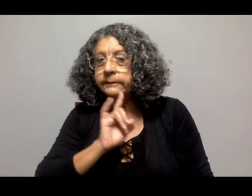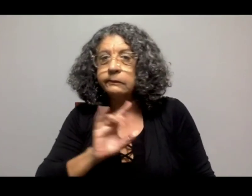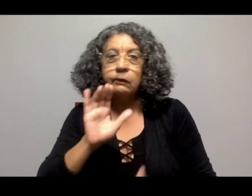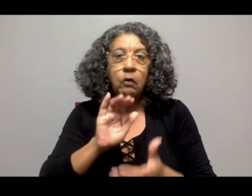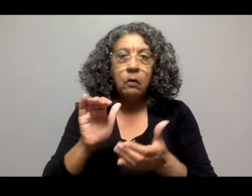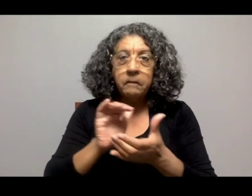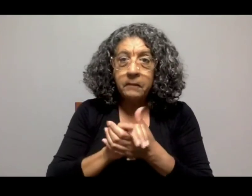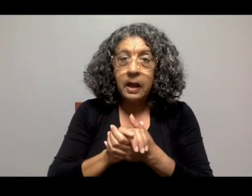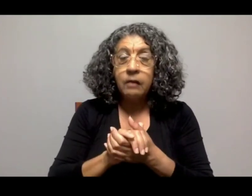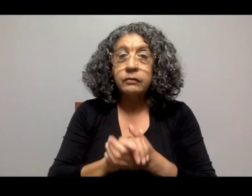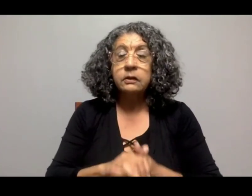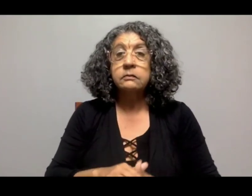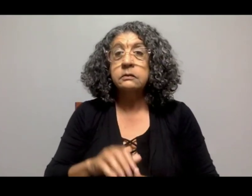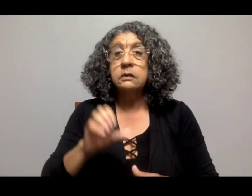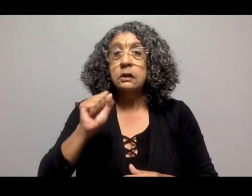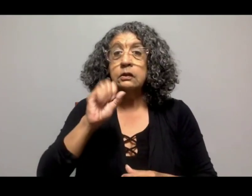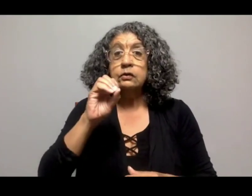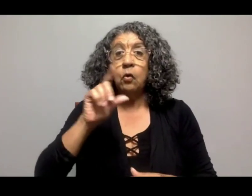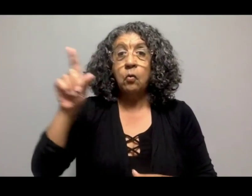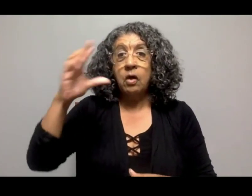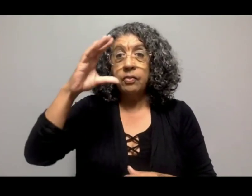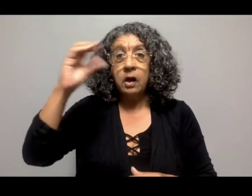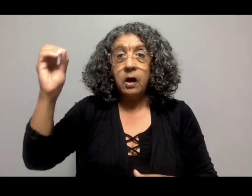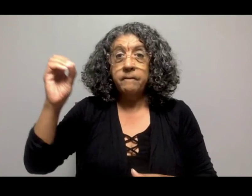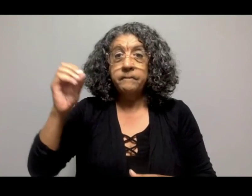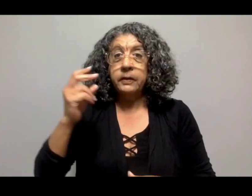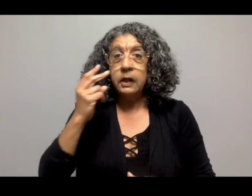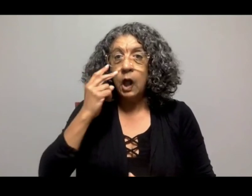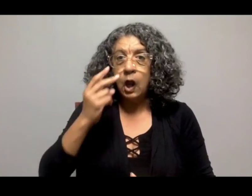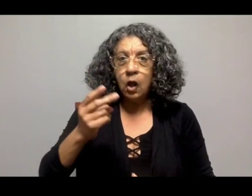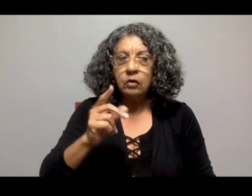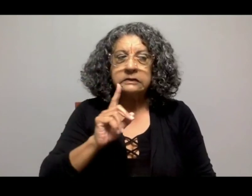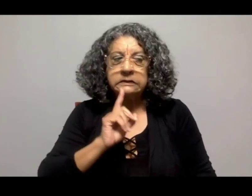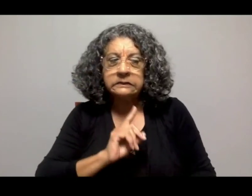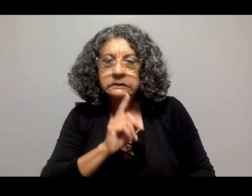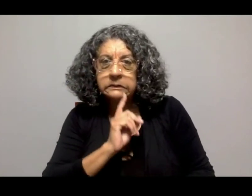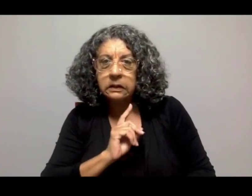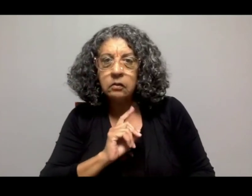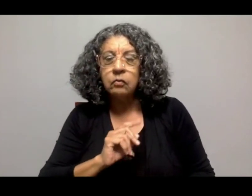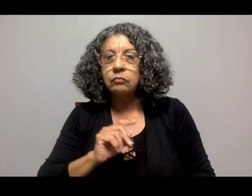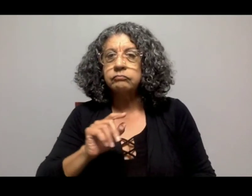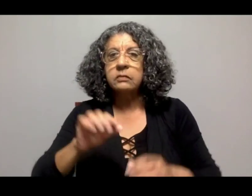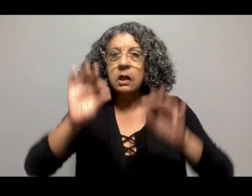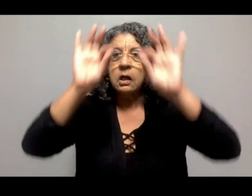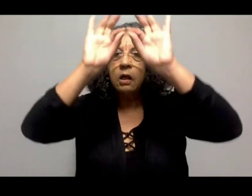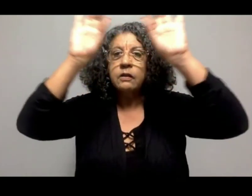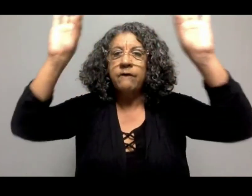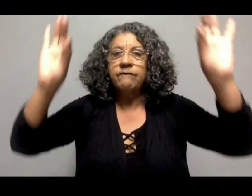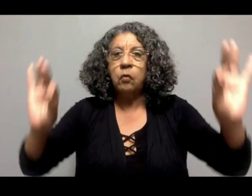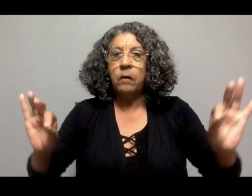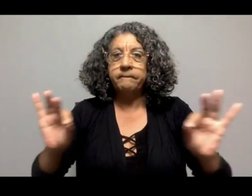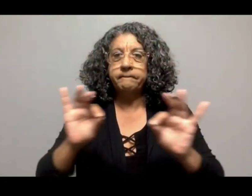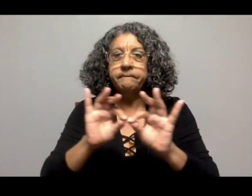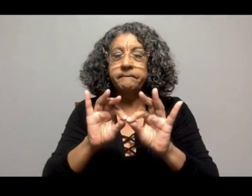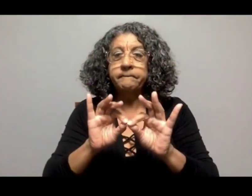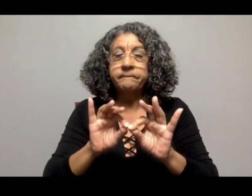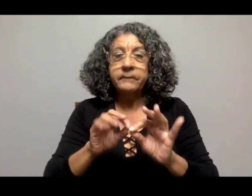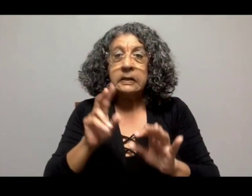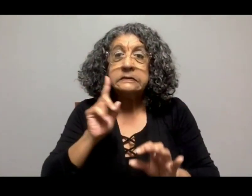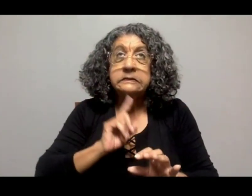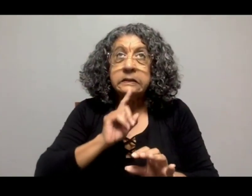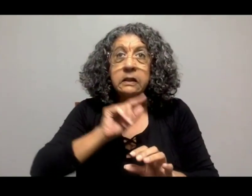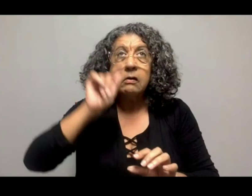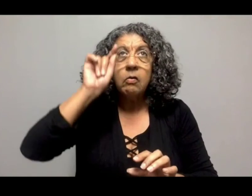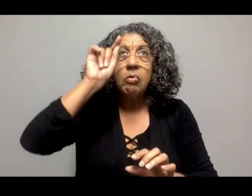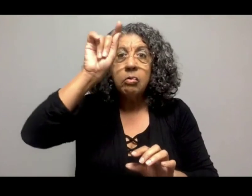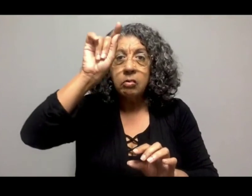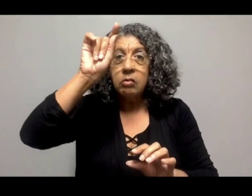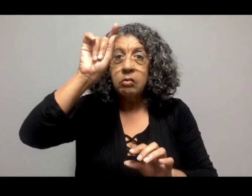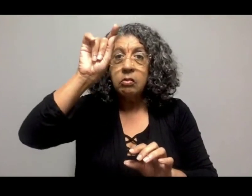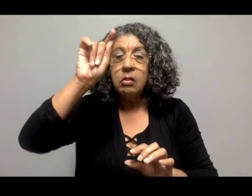being either single or married. The company will see whether you're single or married on the form